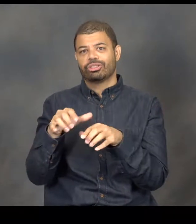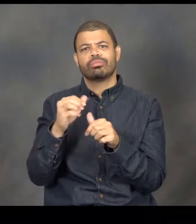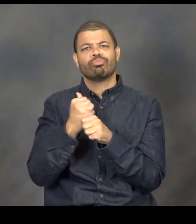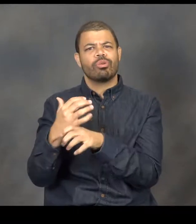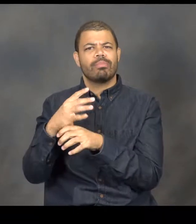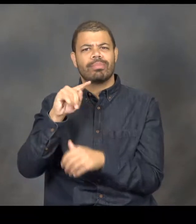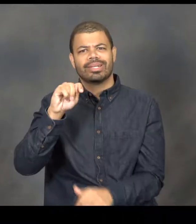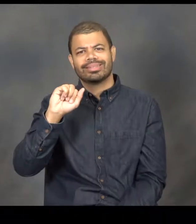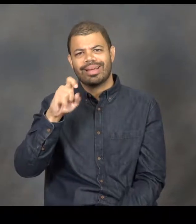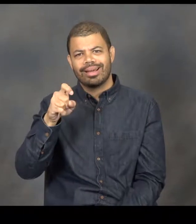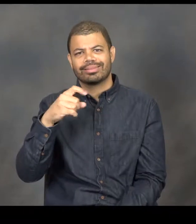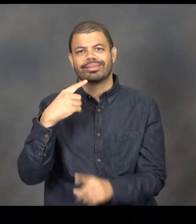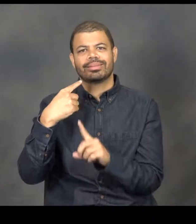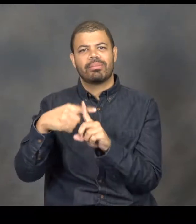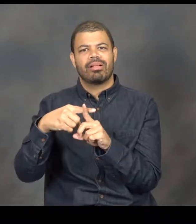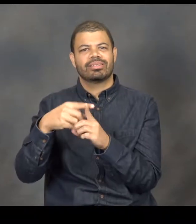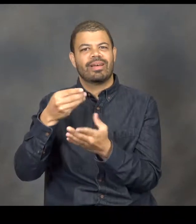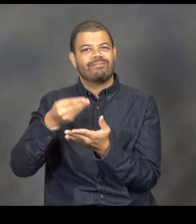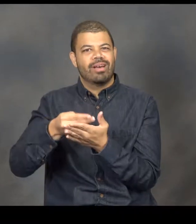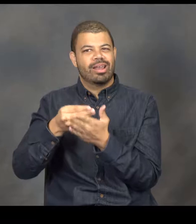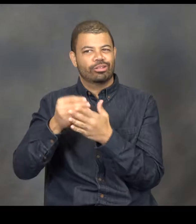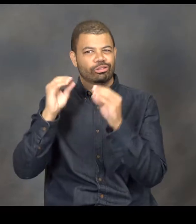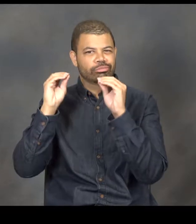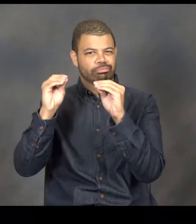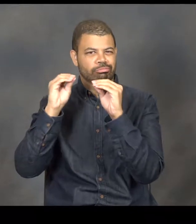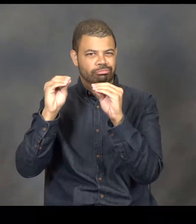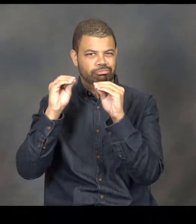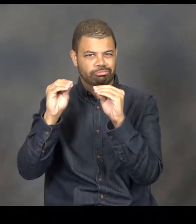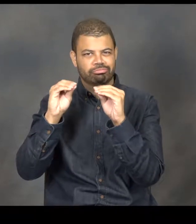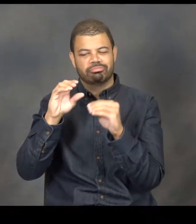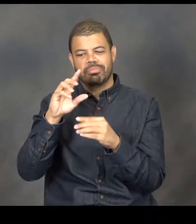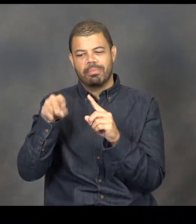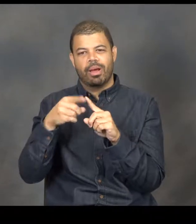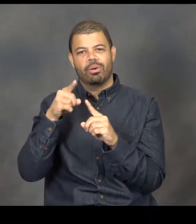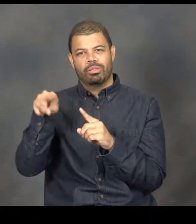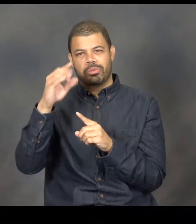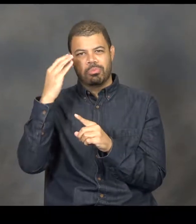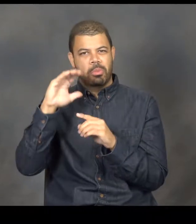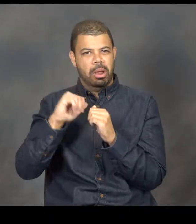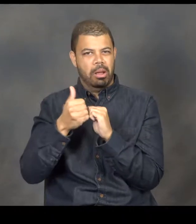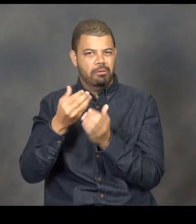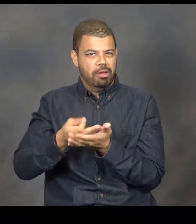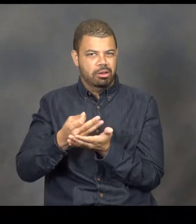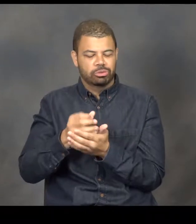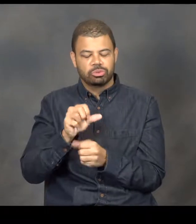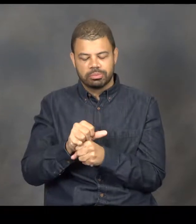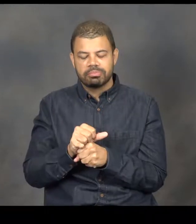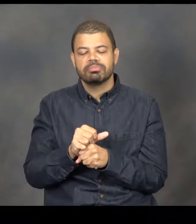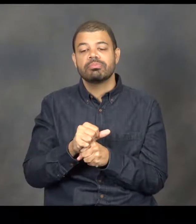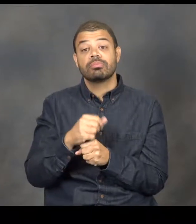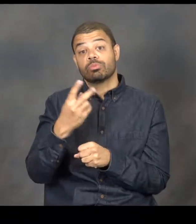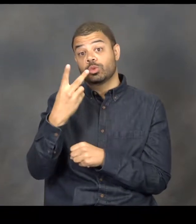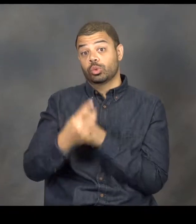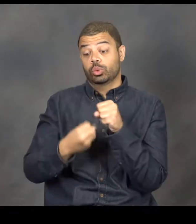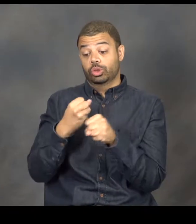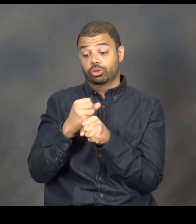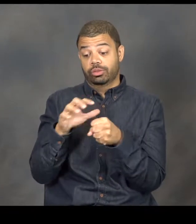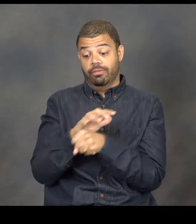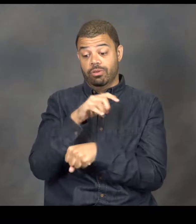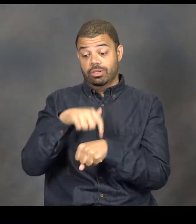They come in early in January and start training In tax law and tax site procedures. They have to pass IRS certification tests and tax preparation and then at the end of January, we have our Grand Opening Day. People are going to be lined up outside of our door, waiting to come in to get their taxes done. So when you come to our tax site